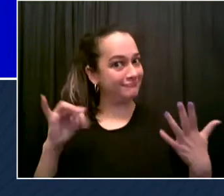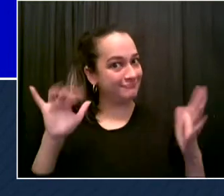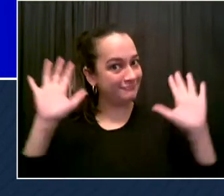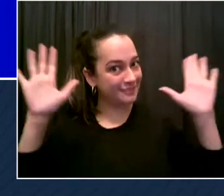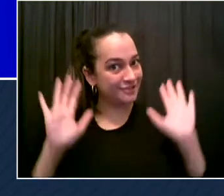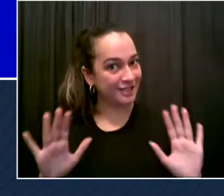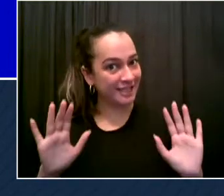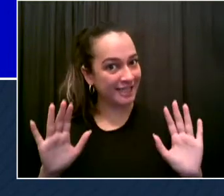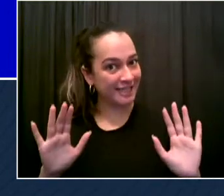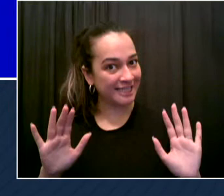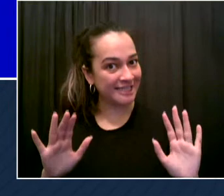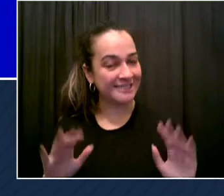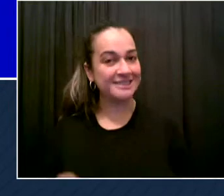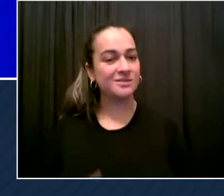PERCENTAGE OF PEOPLE TESTING CITYWIDE, TODAY'S REPO